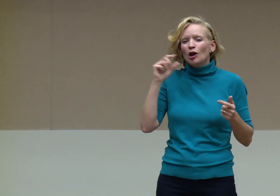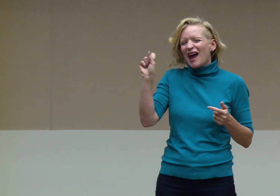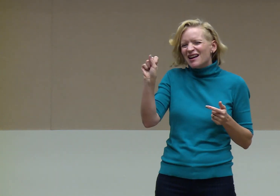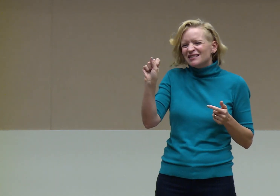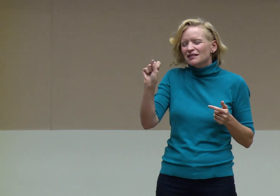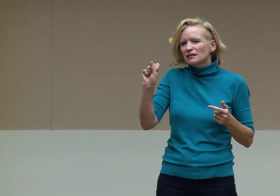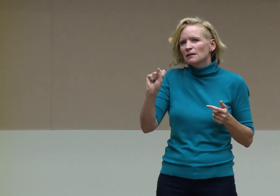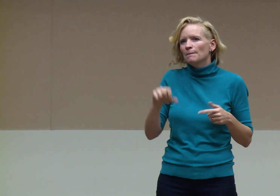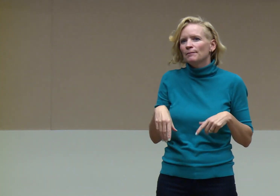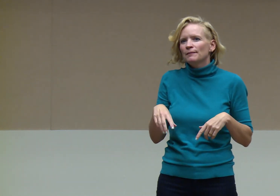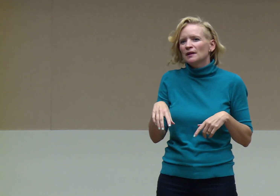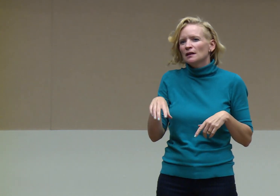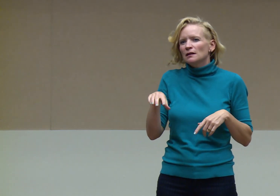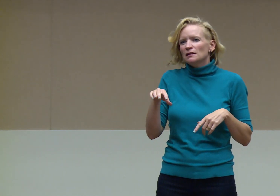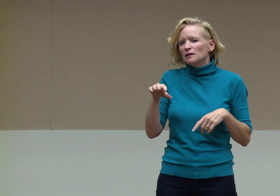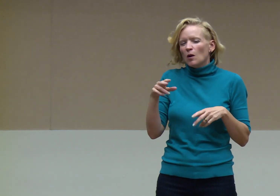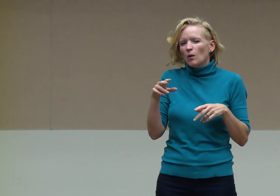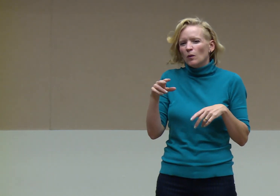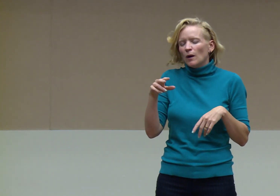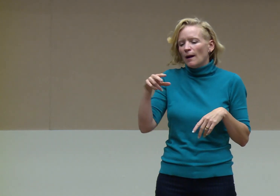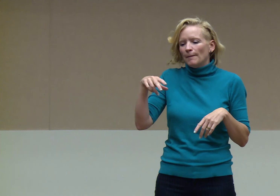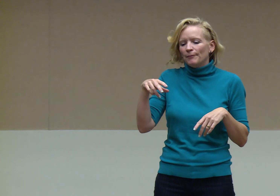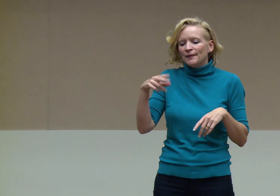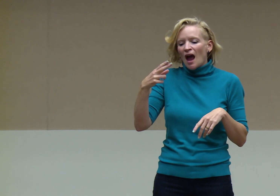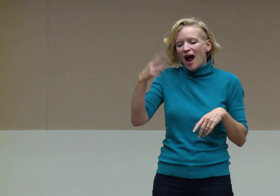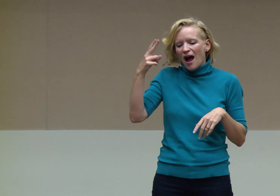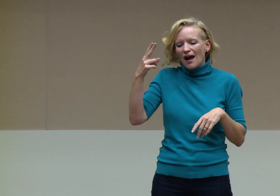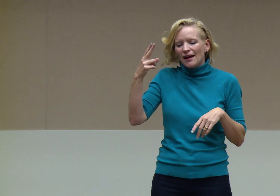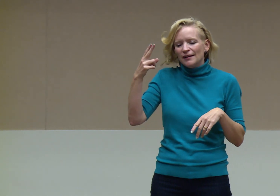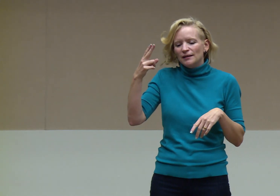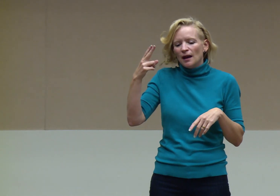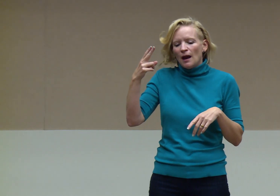but, you know, I had trouble with like the "s" sound.